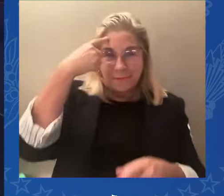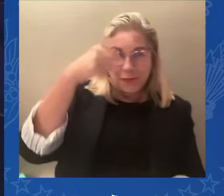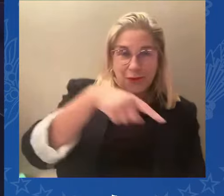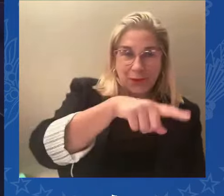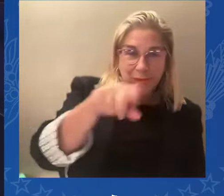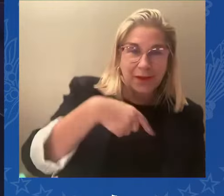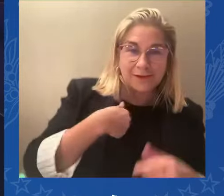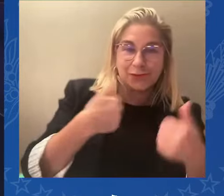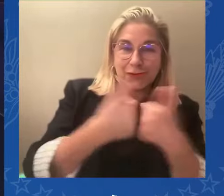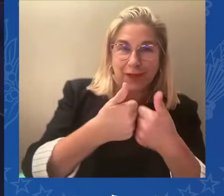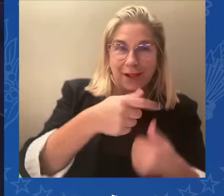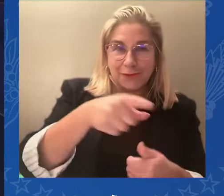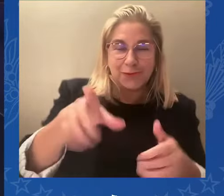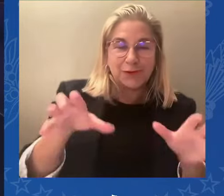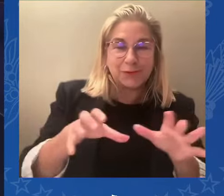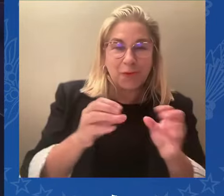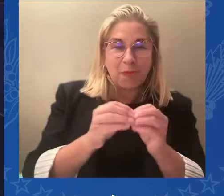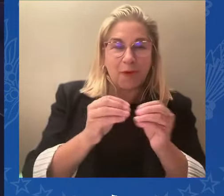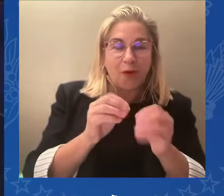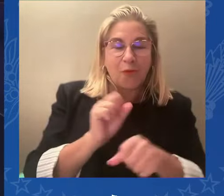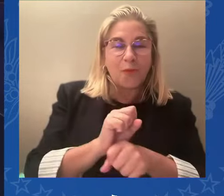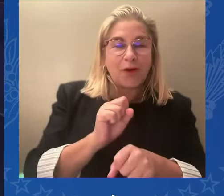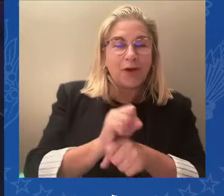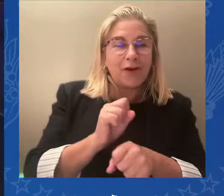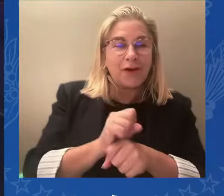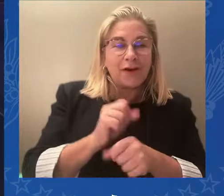Because we know faith without works is dead.